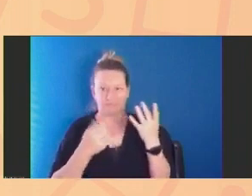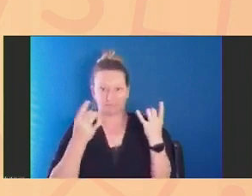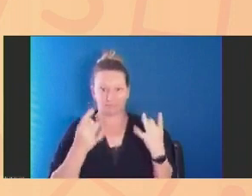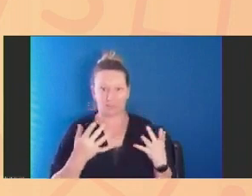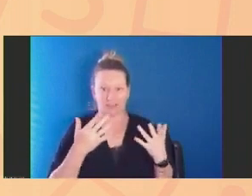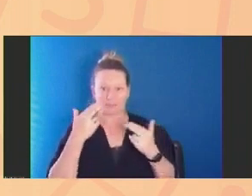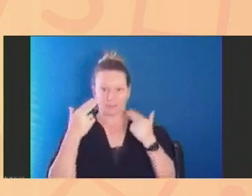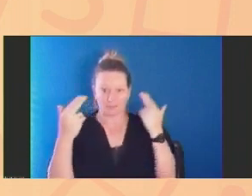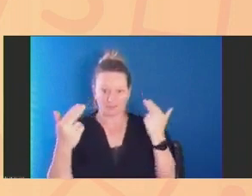So the first word is